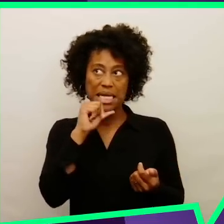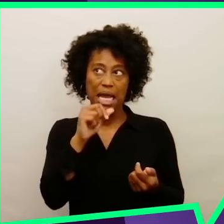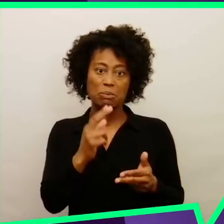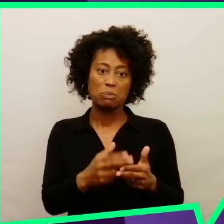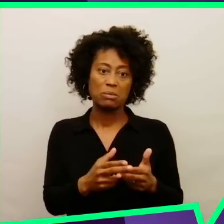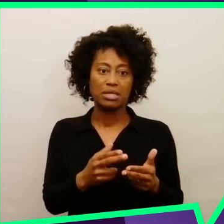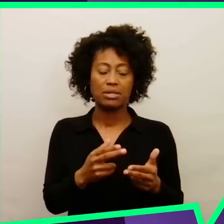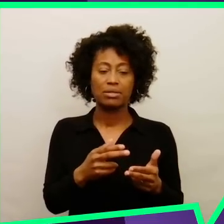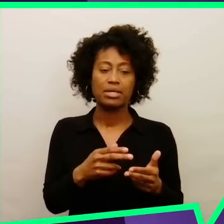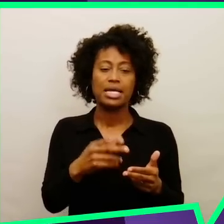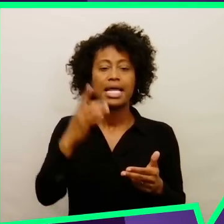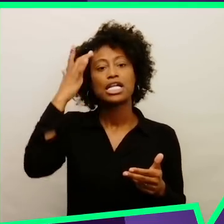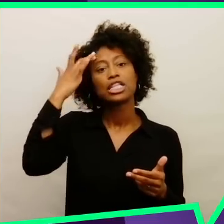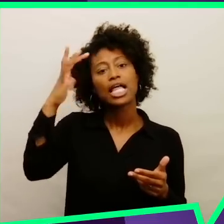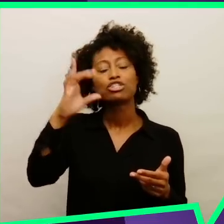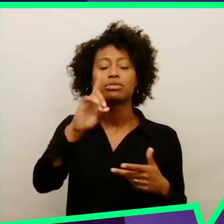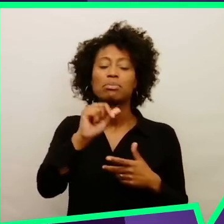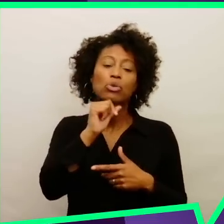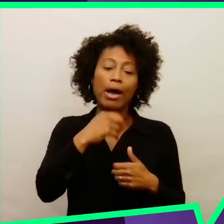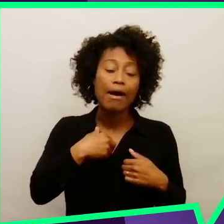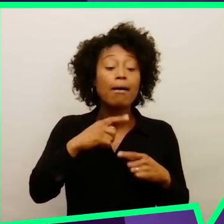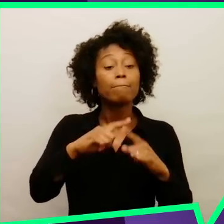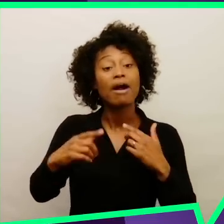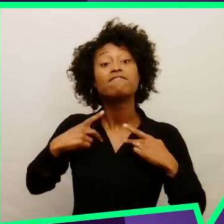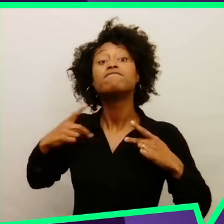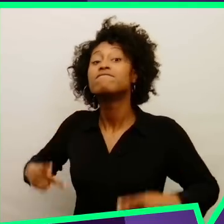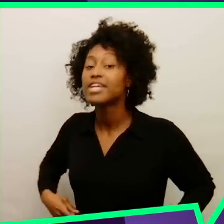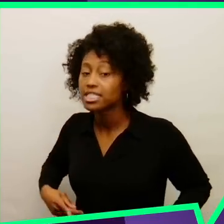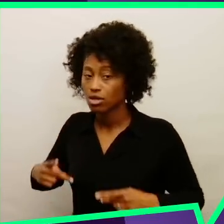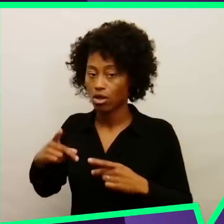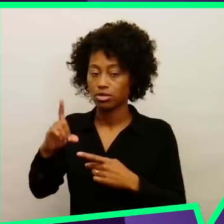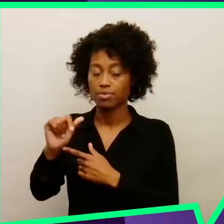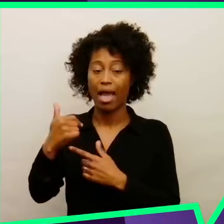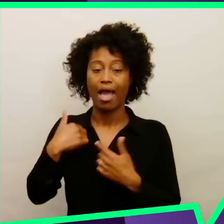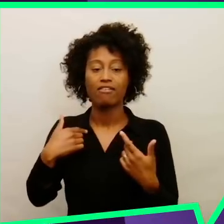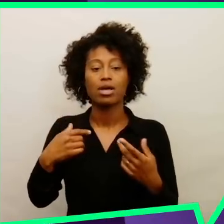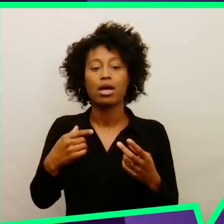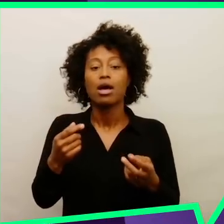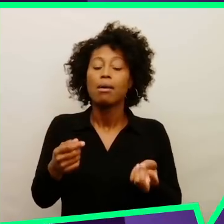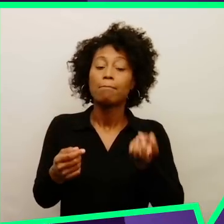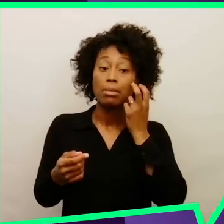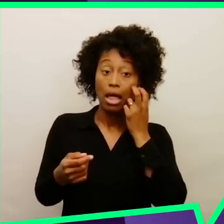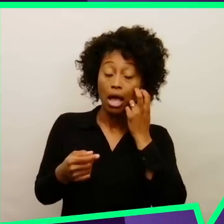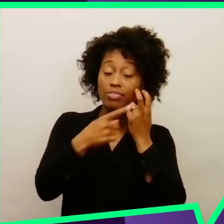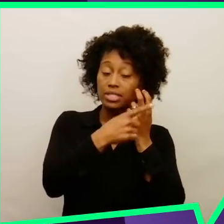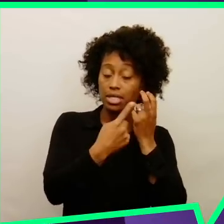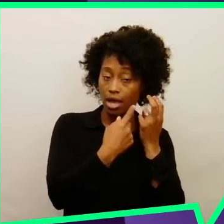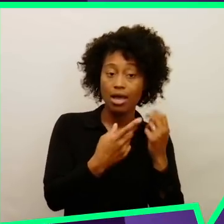on intellectual disabilities, but I'm physically disabled. So I'm blind in this eye, and I'm legally blind in the other.